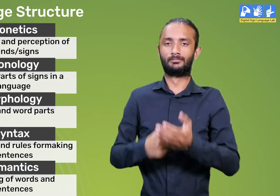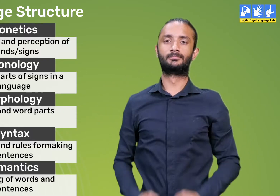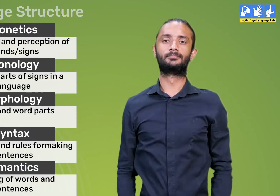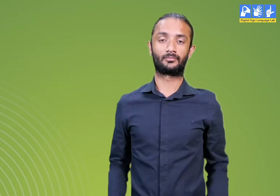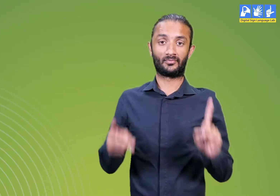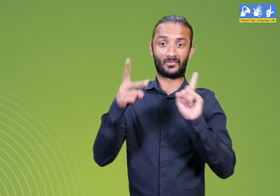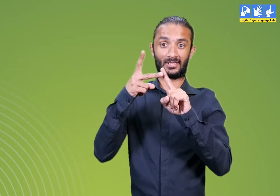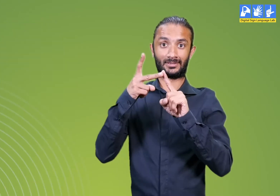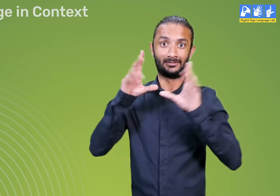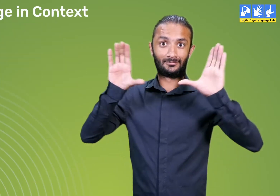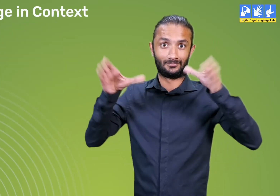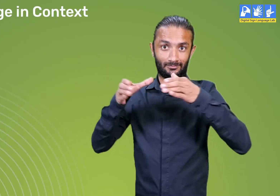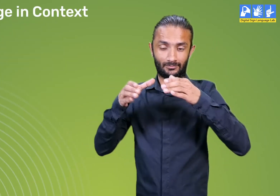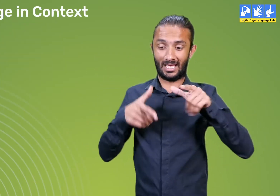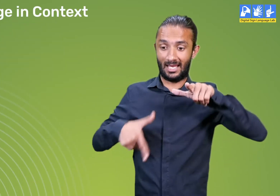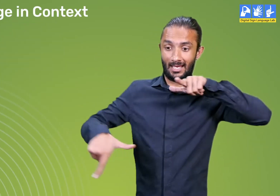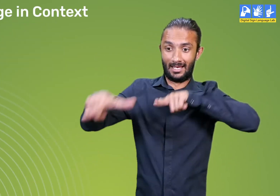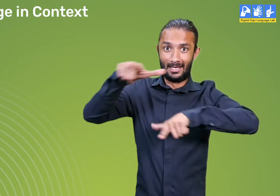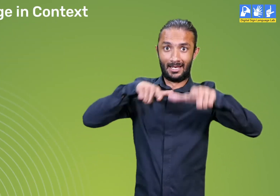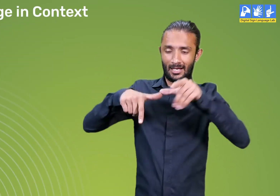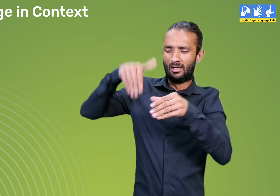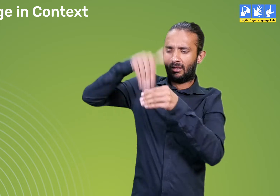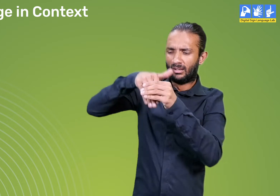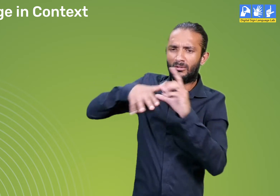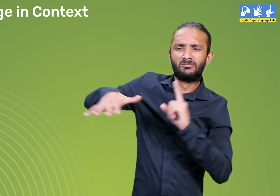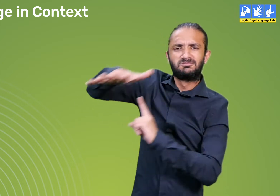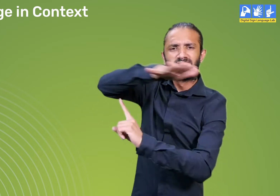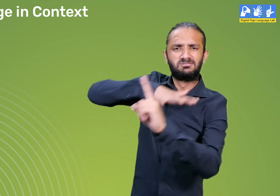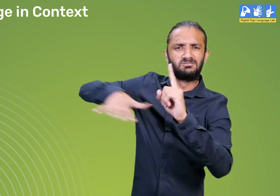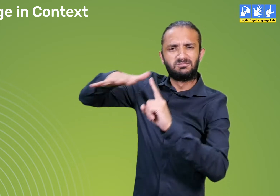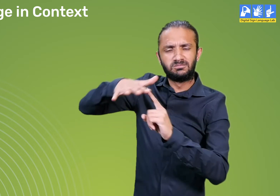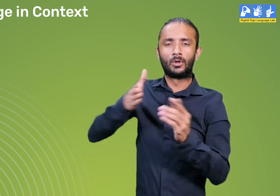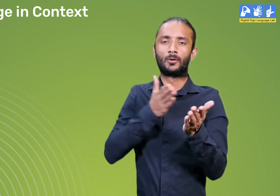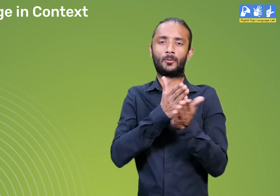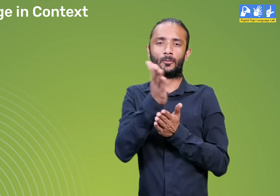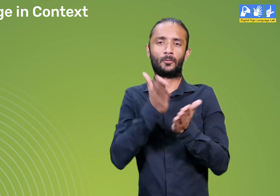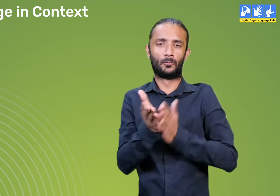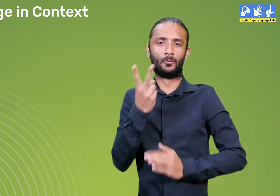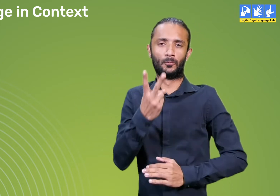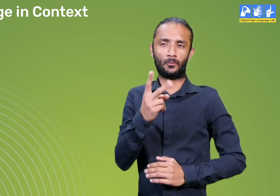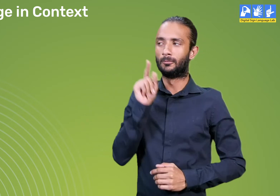the second category is language in context it consists of two ways .